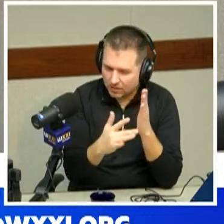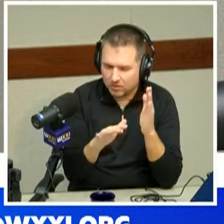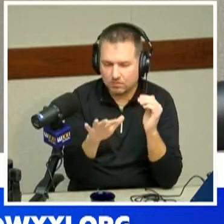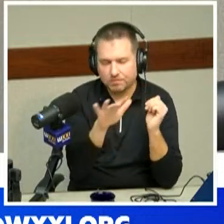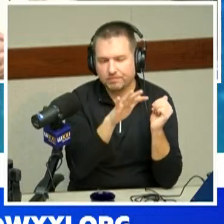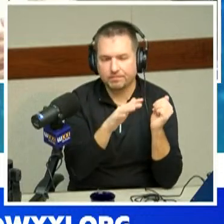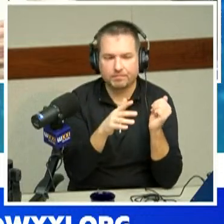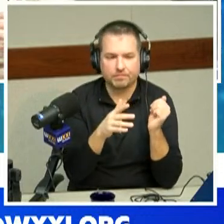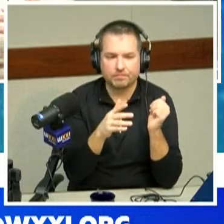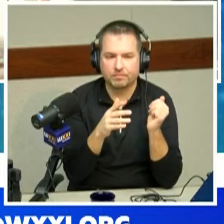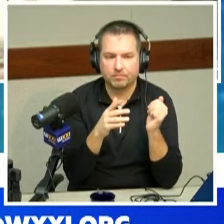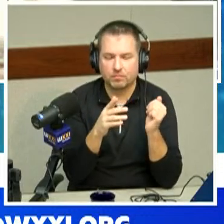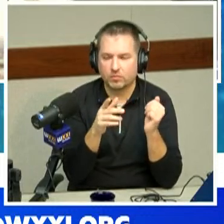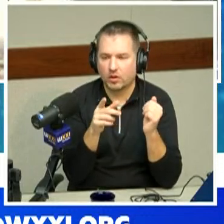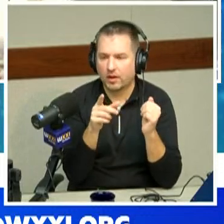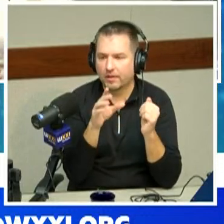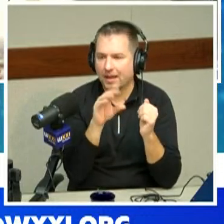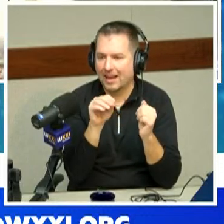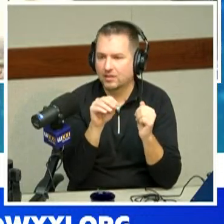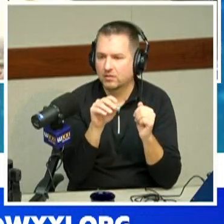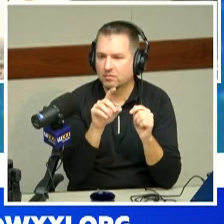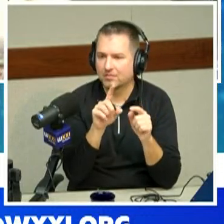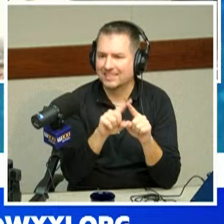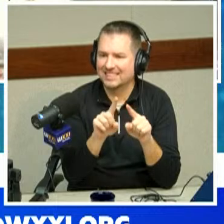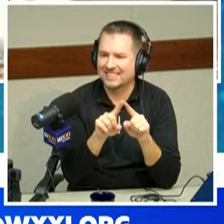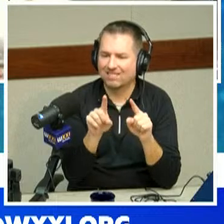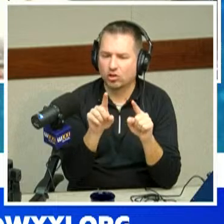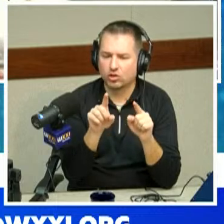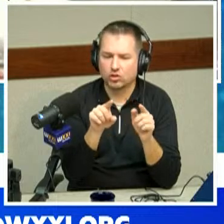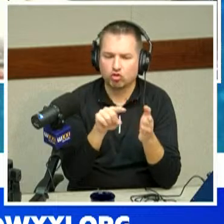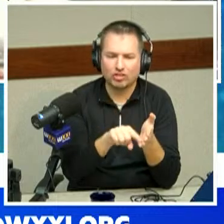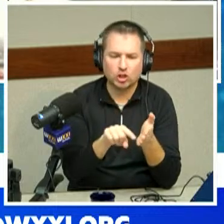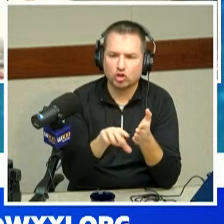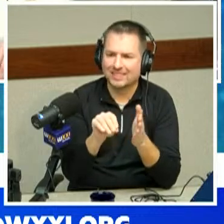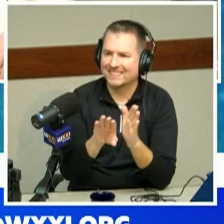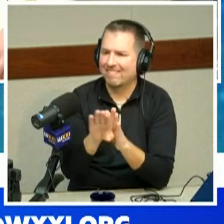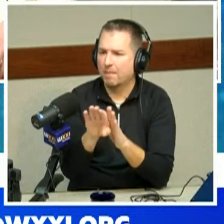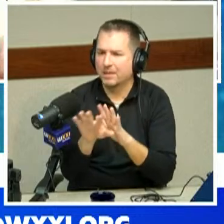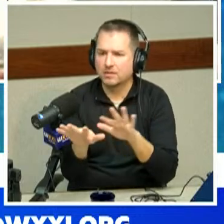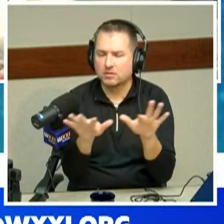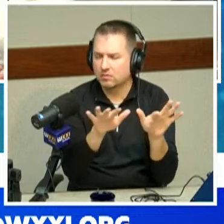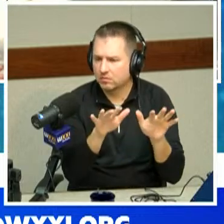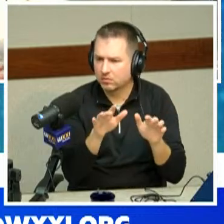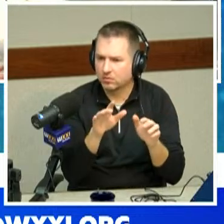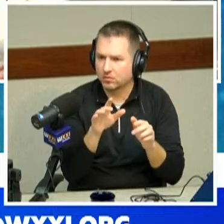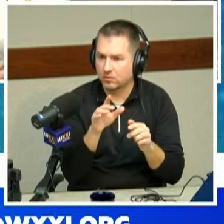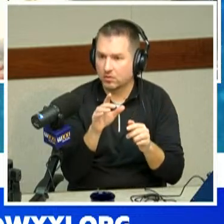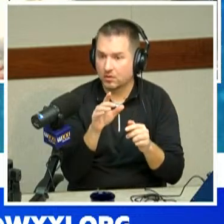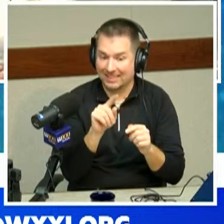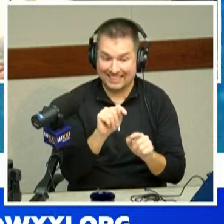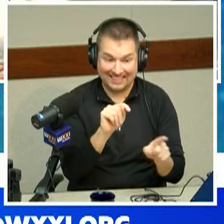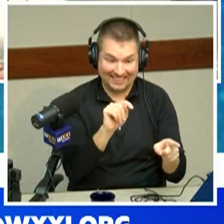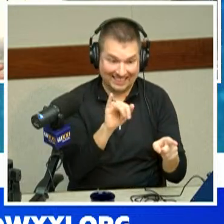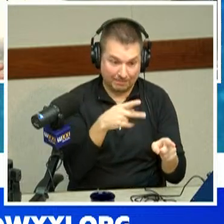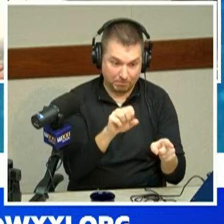having to look to other sources of of research and development to to move tips forward in in